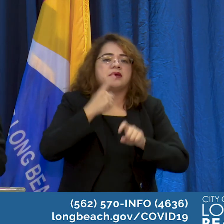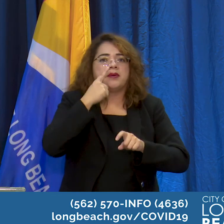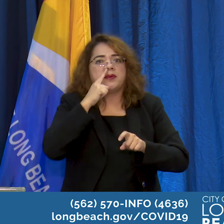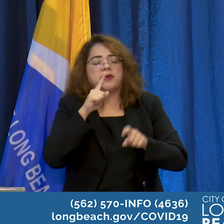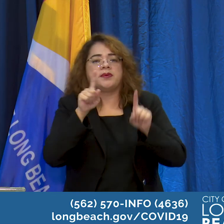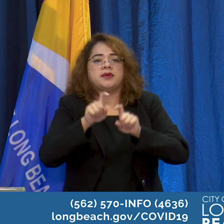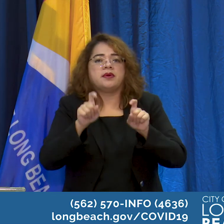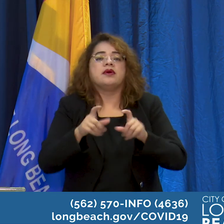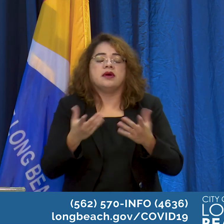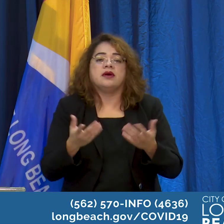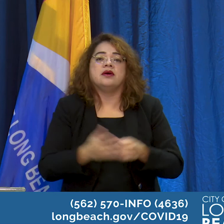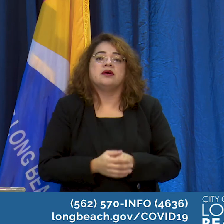is